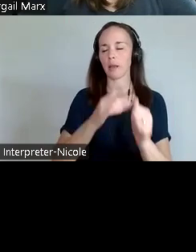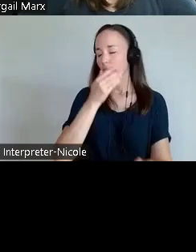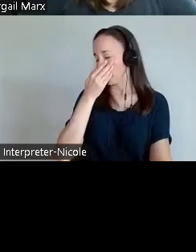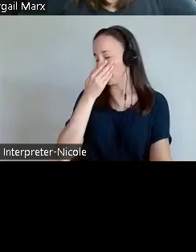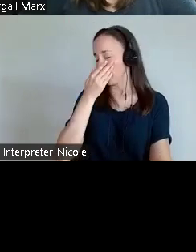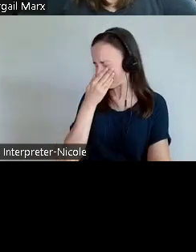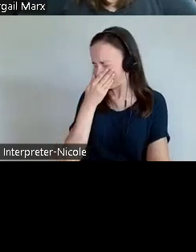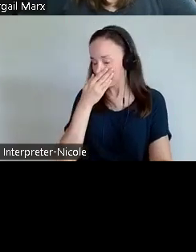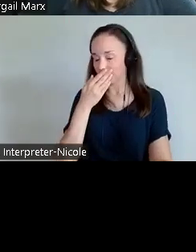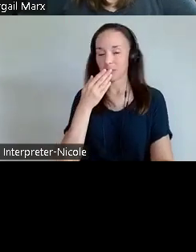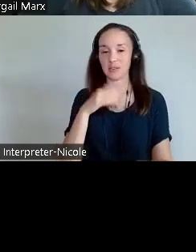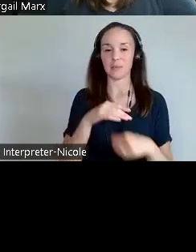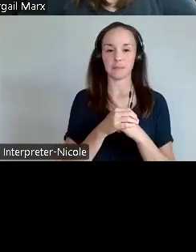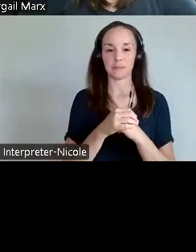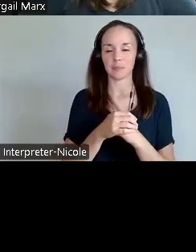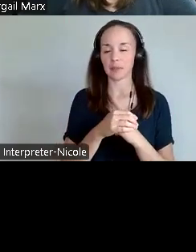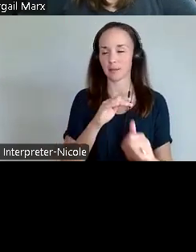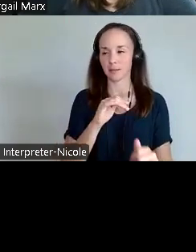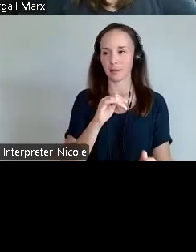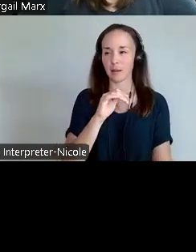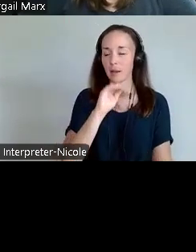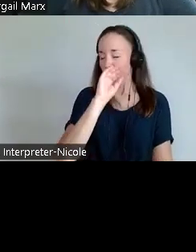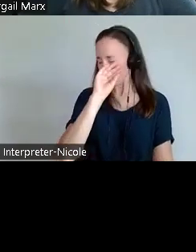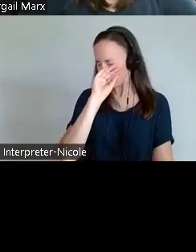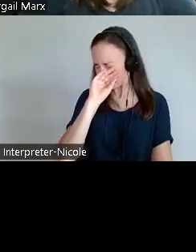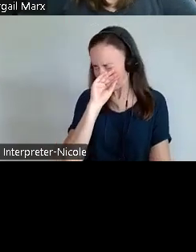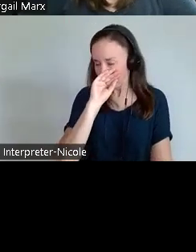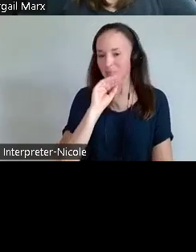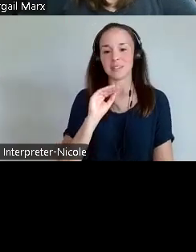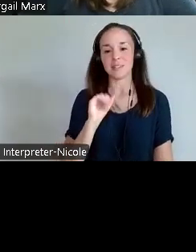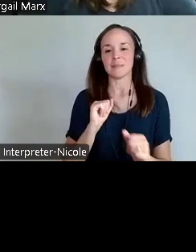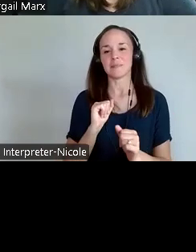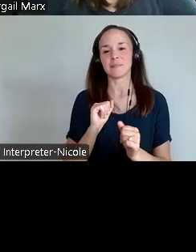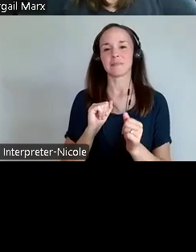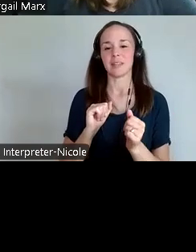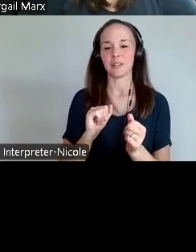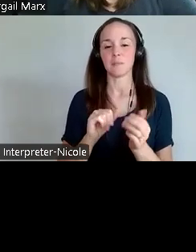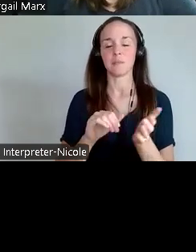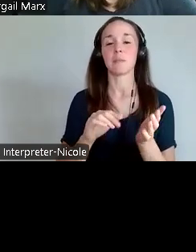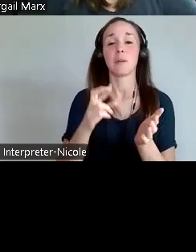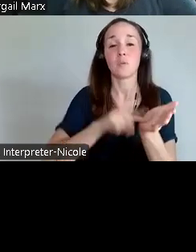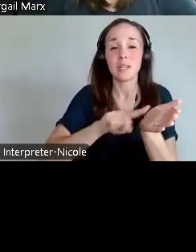And what research has really shown is that that is not true, you don't have to go that way.